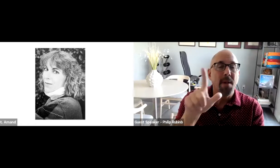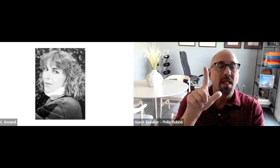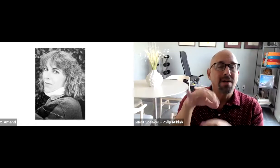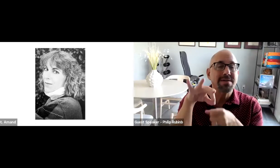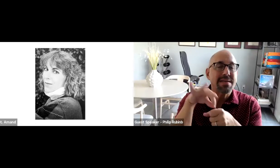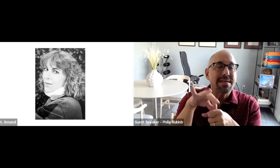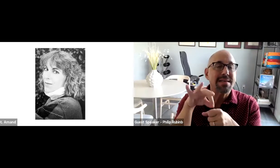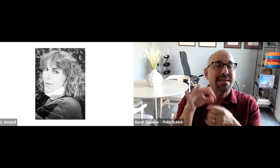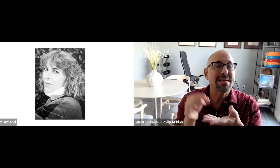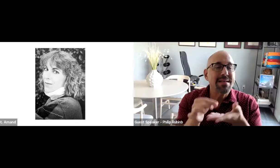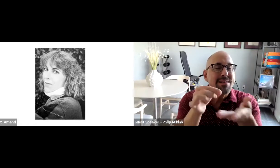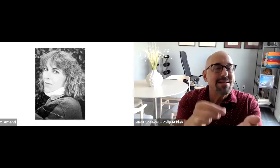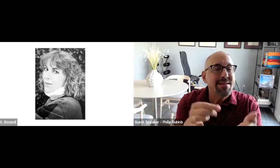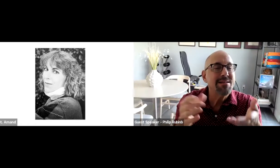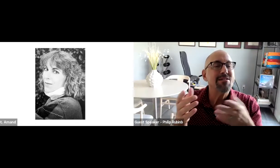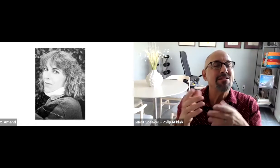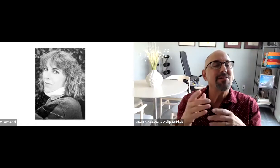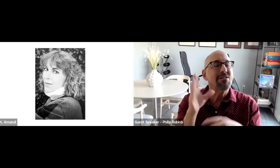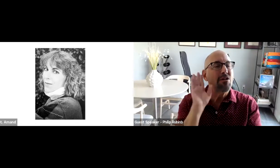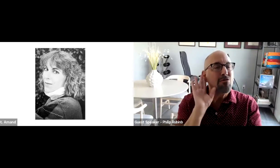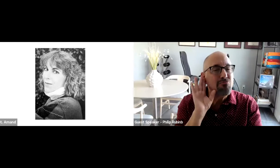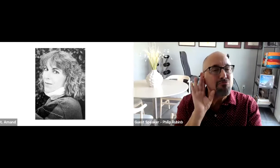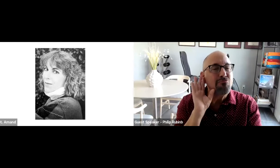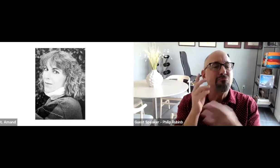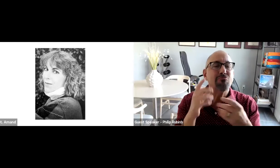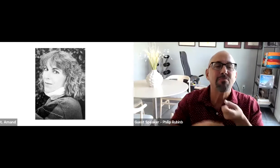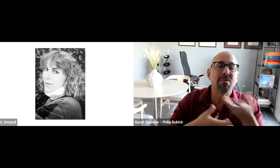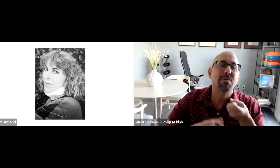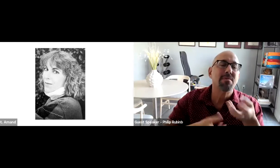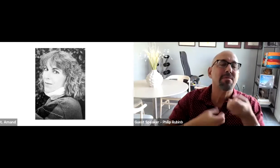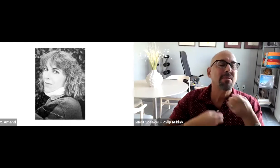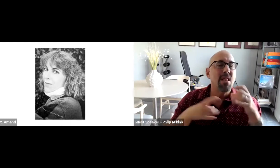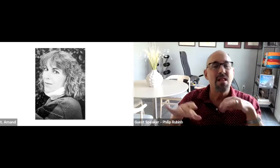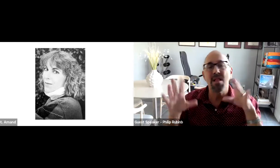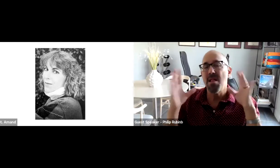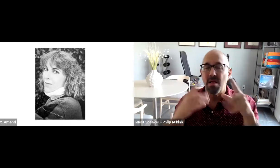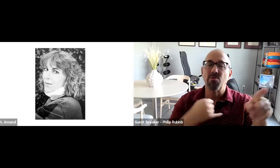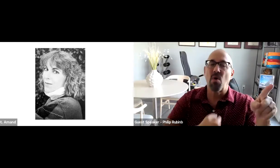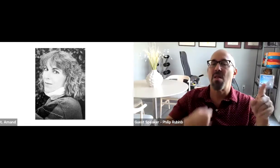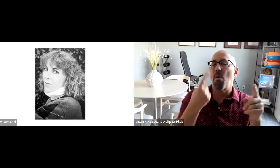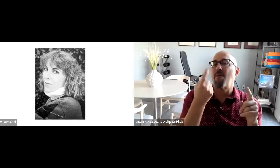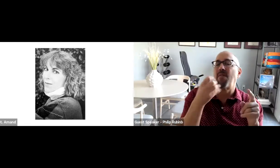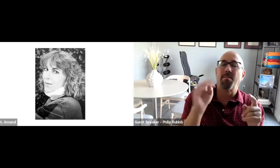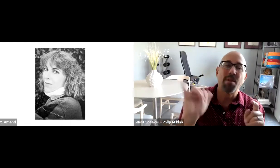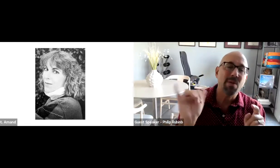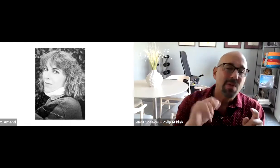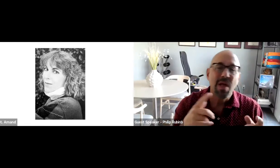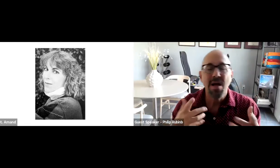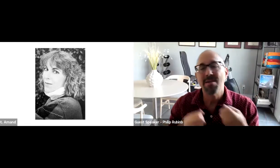into his home, and he attempted to serve all of us herbal tea, and then he would sit and listen as they poured their hearts out,